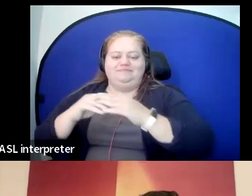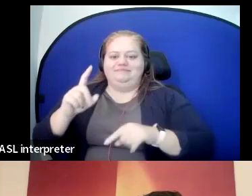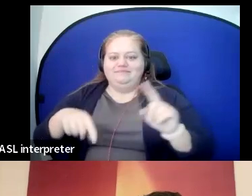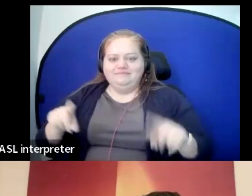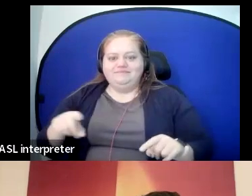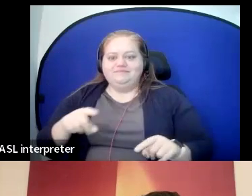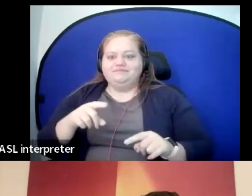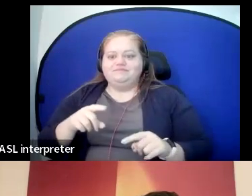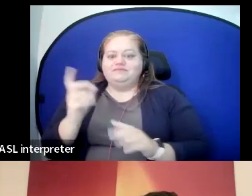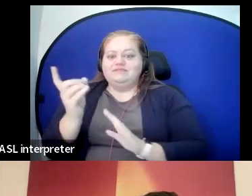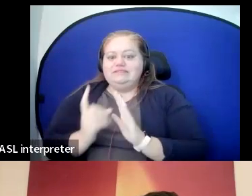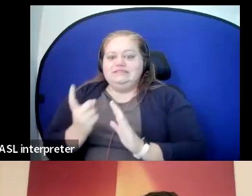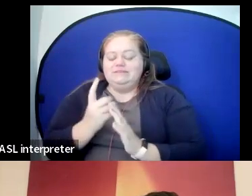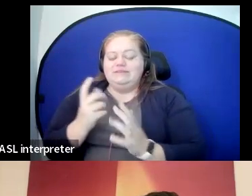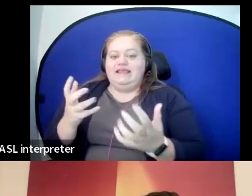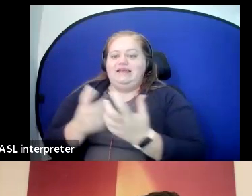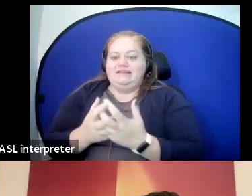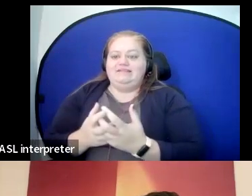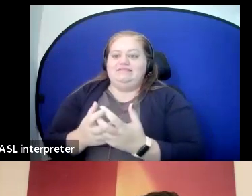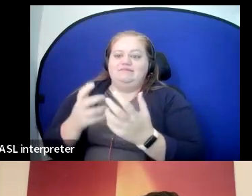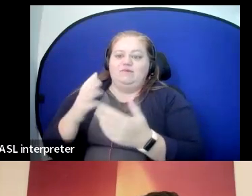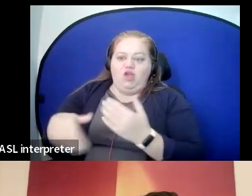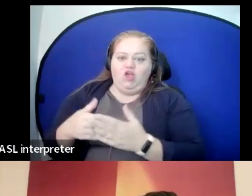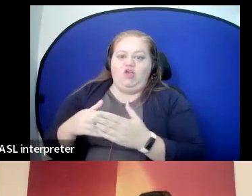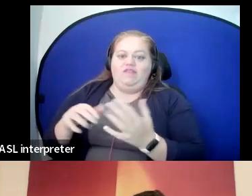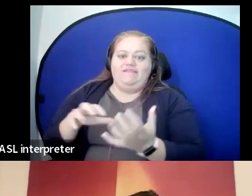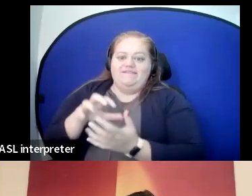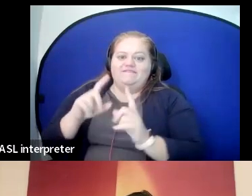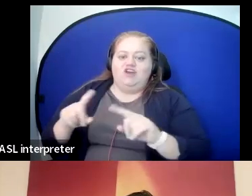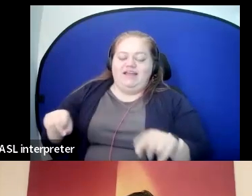is so important to consider. And it's like both on interface design and prompt design itself,